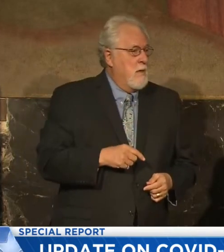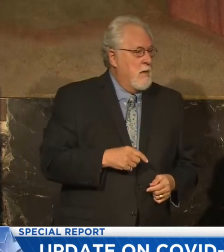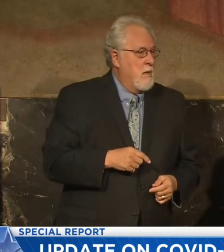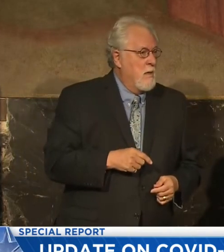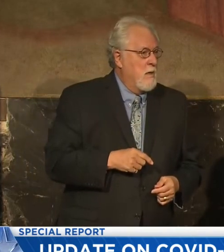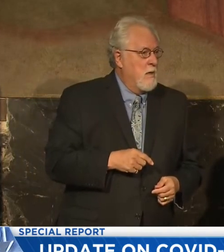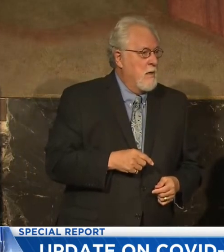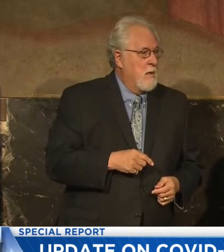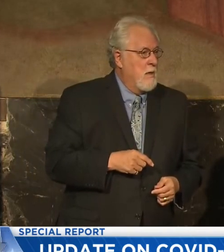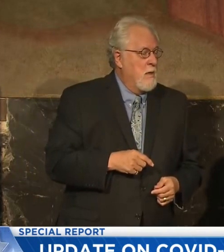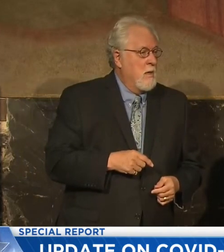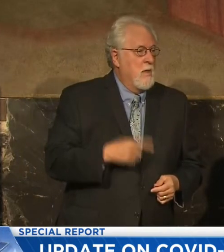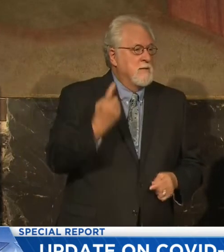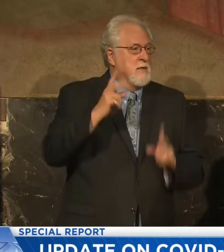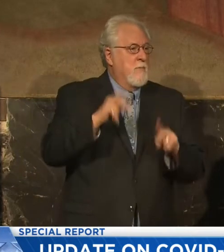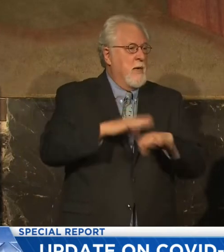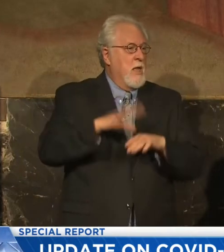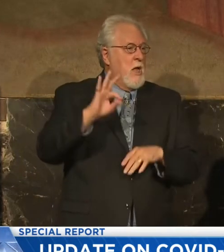THAT'S GOING TO BE REALLY